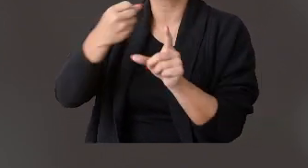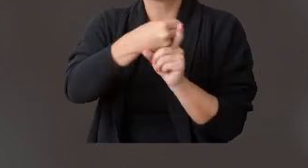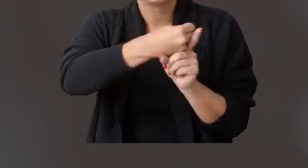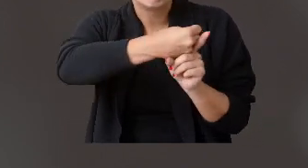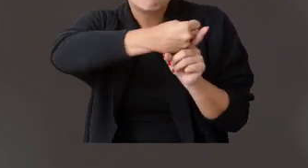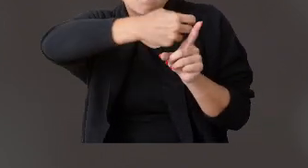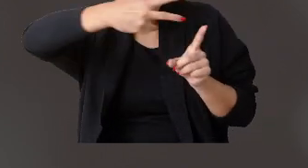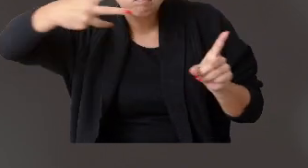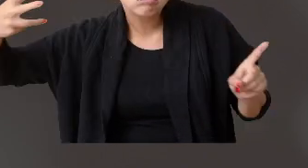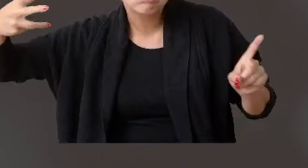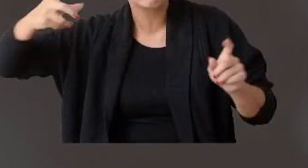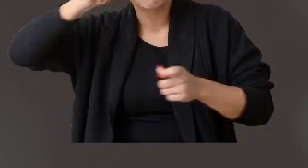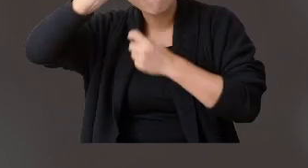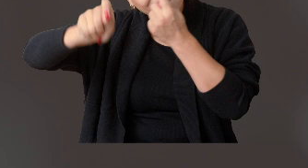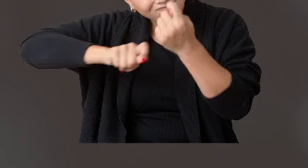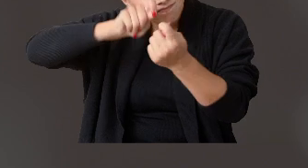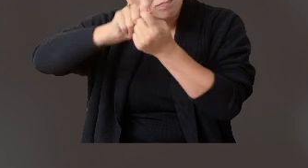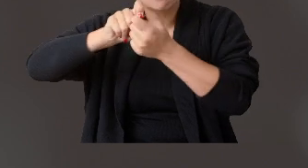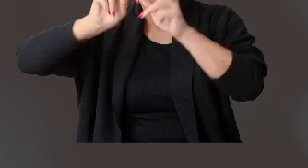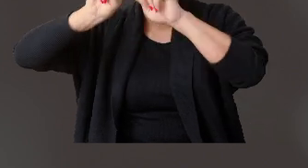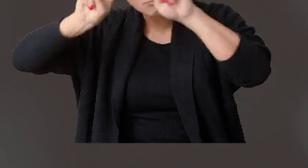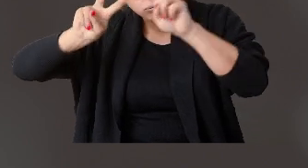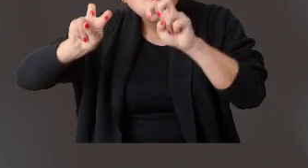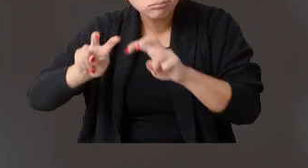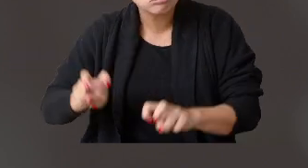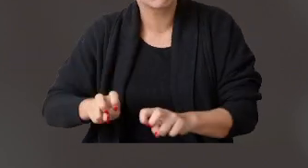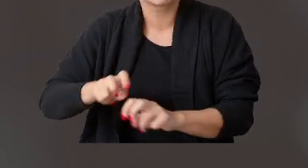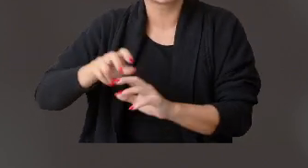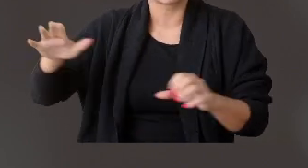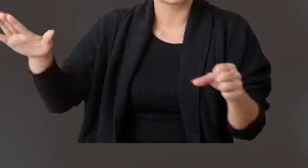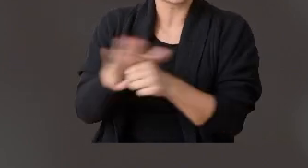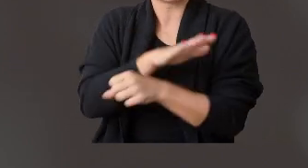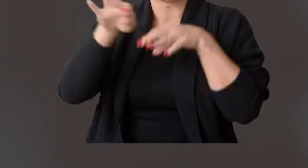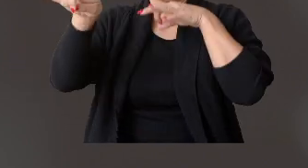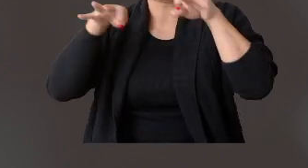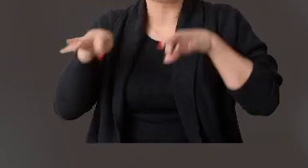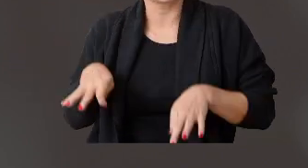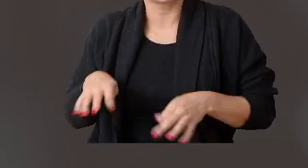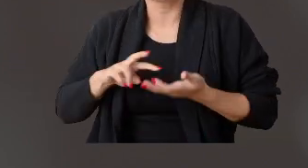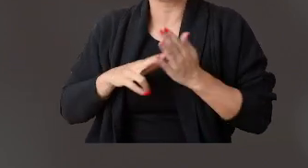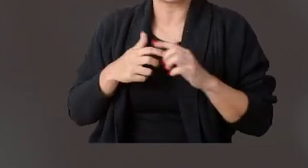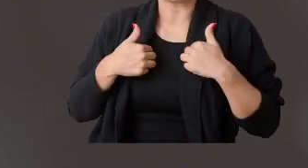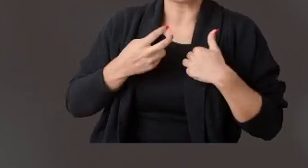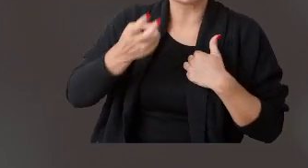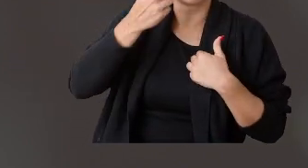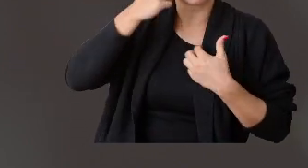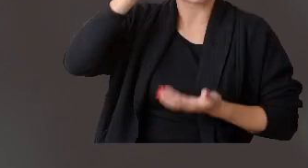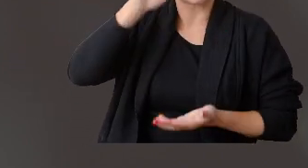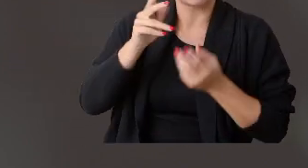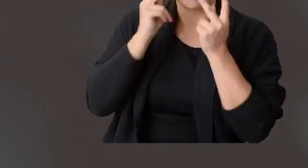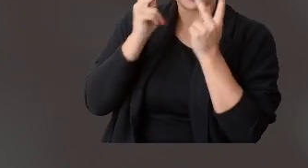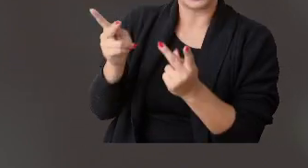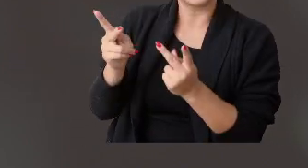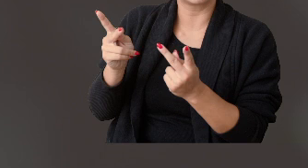very detailed analytics around it and a pure description. So if I'm blind or low vision and I want to understand